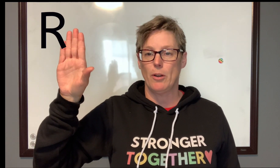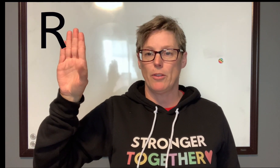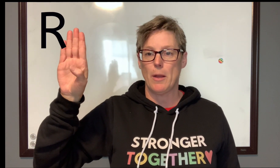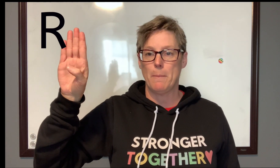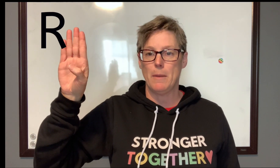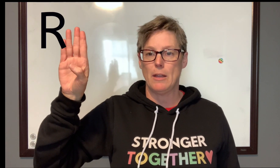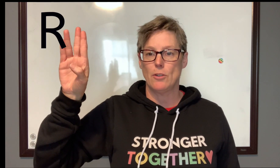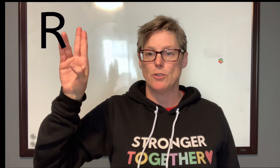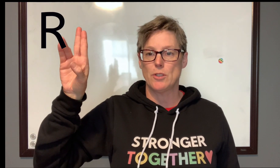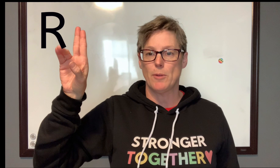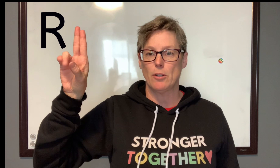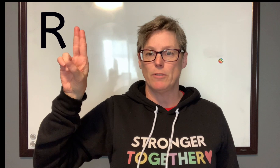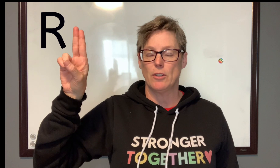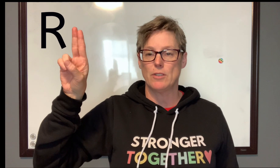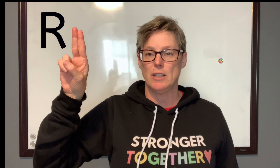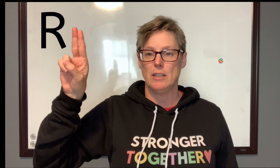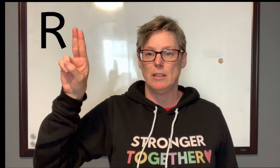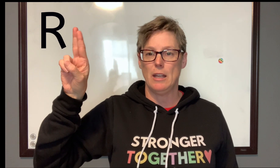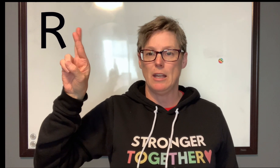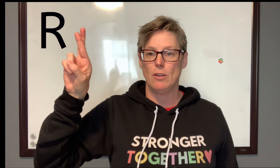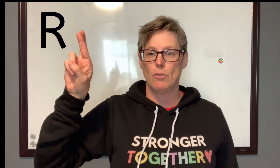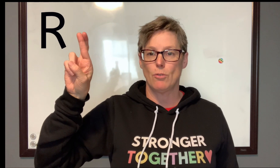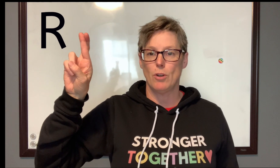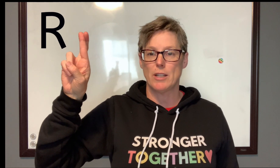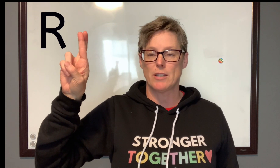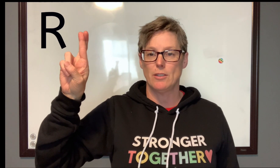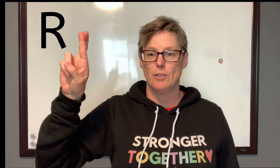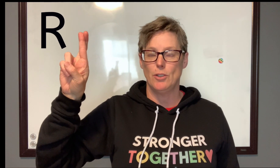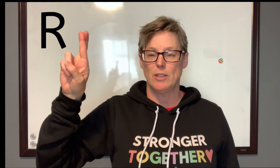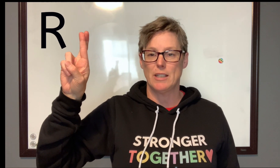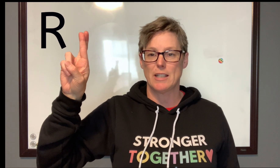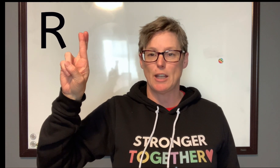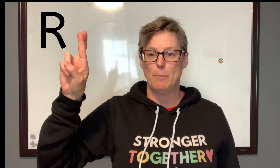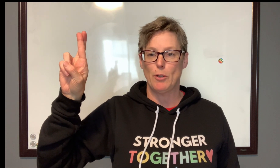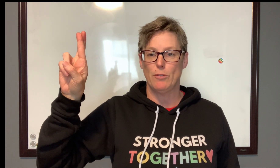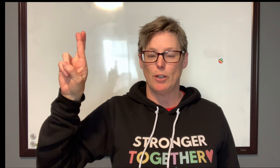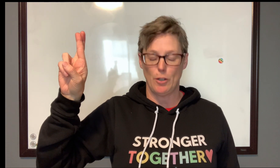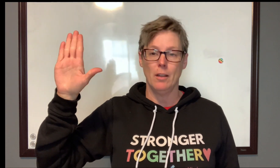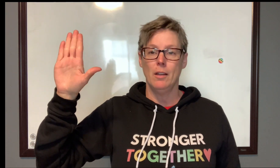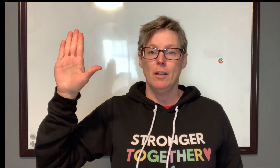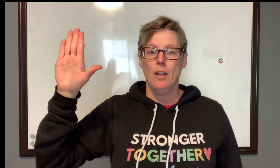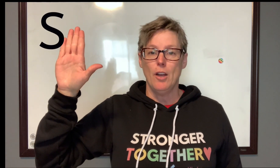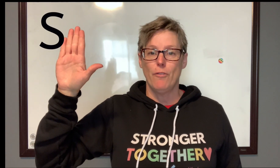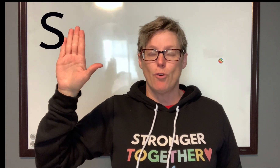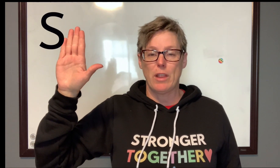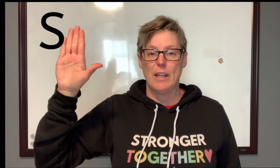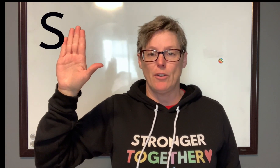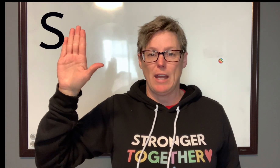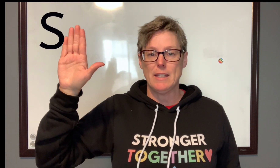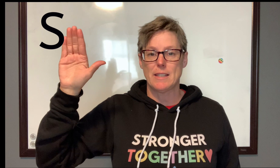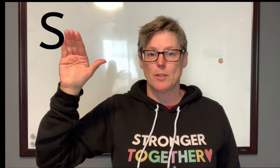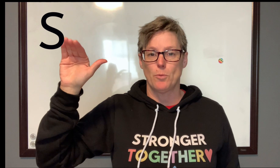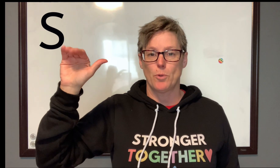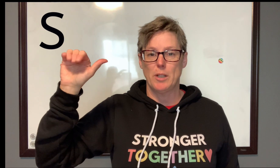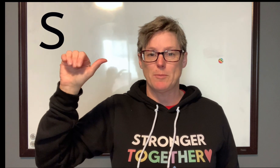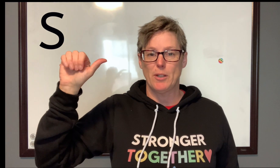our thumb and our two smaller fingers in and cross your index and middle finger